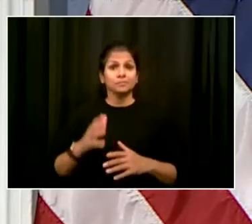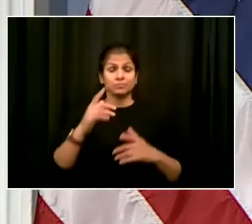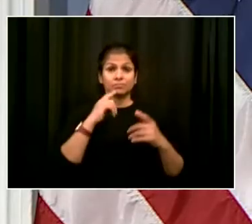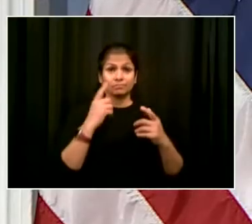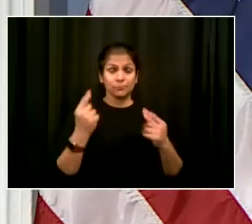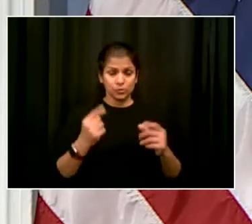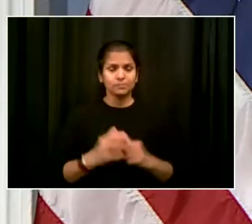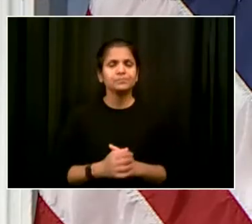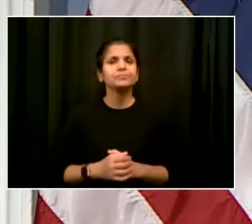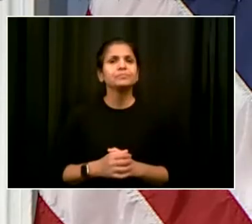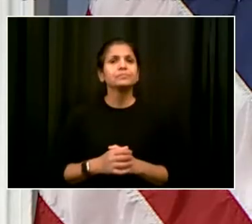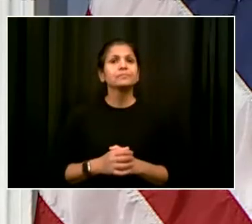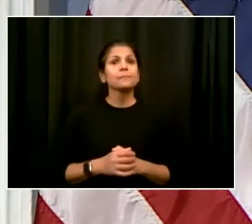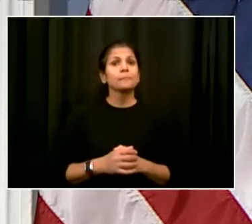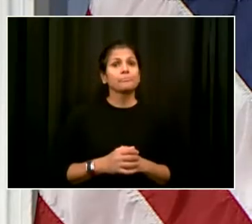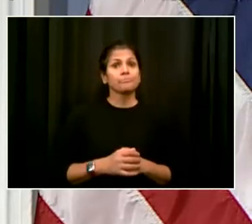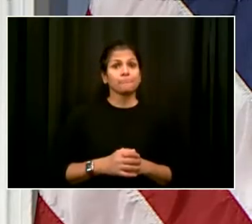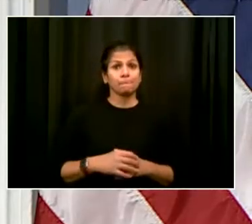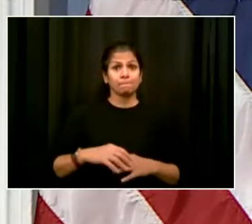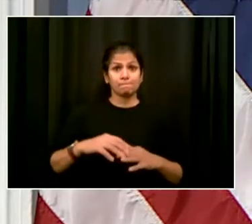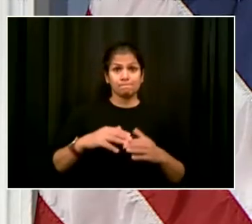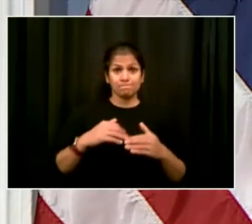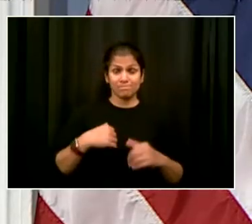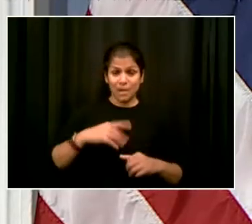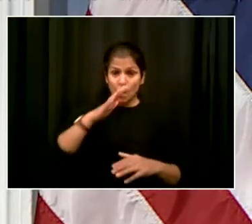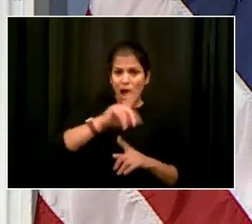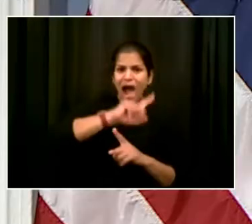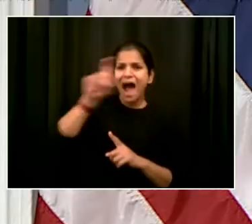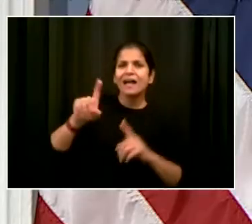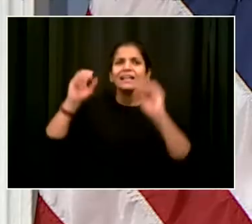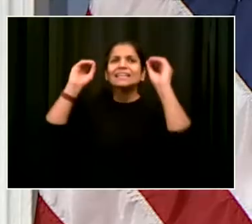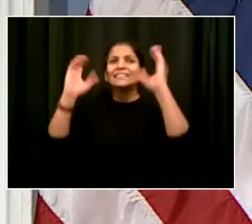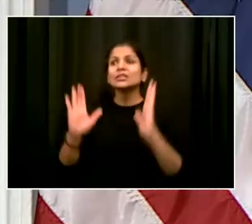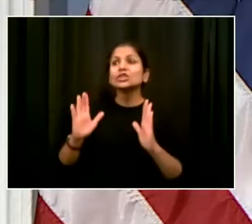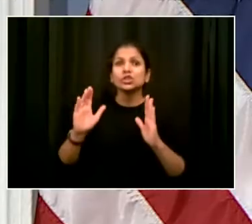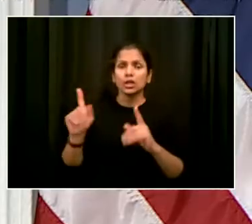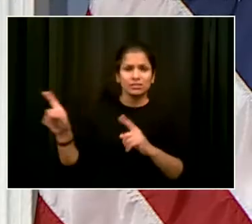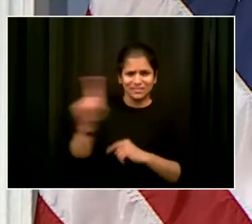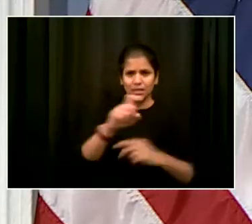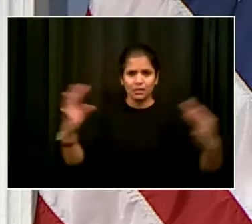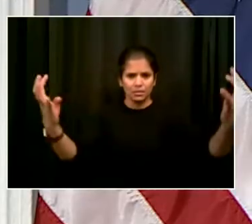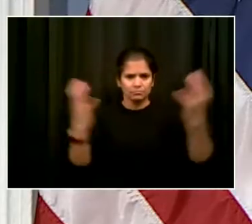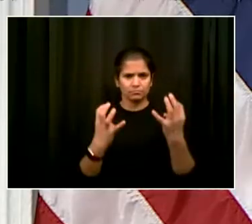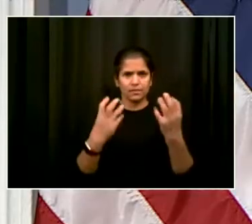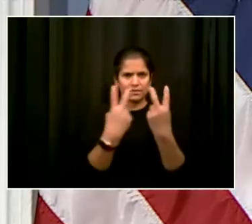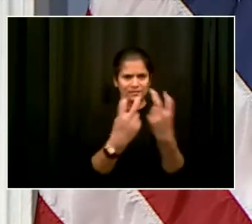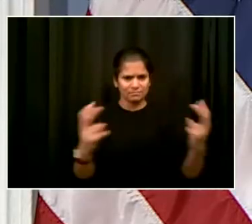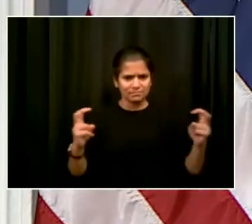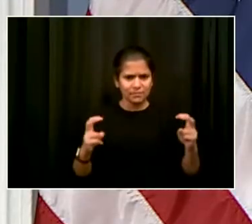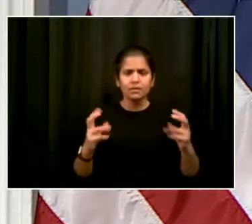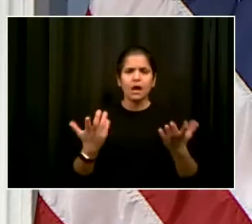TO SPEAK TO THAT INITIAL THOUGHT. WE E ALREADY HAVE A VERY ROBUST PROCOCESS WHERE WE ARE RINGING EDUCATORS TO THE TABLE TO